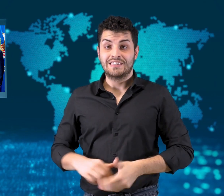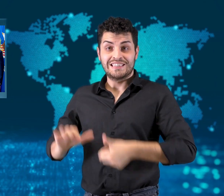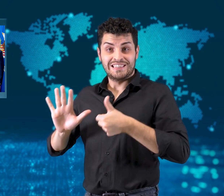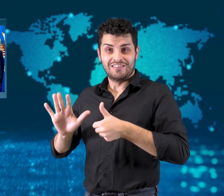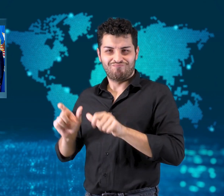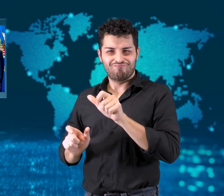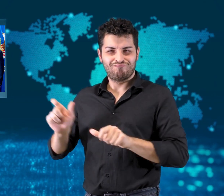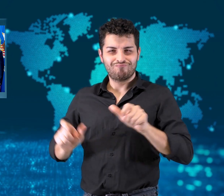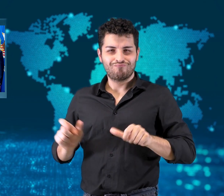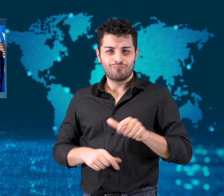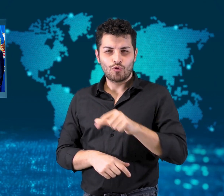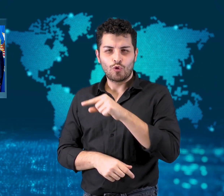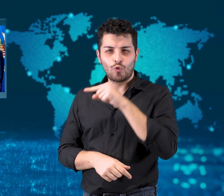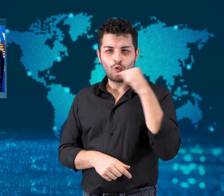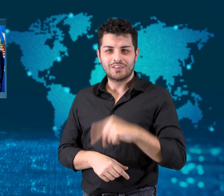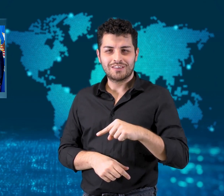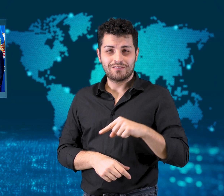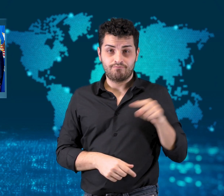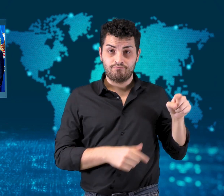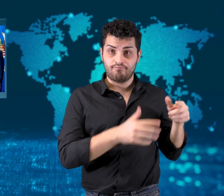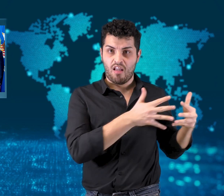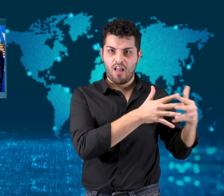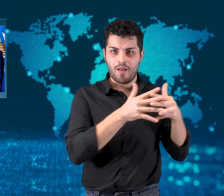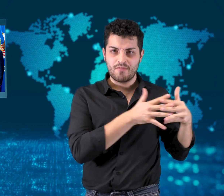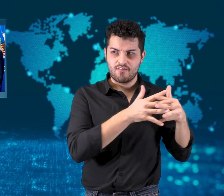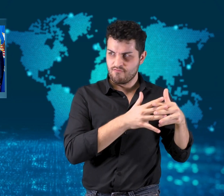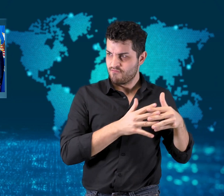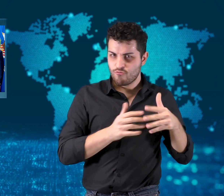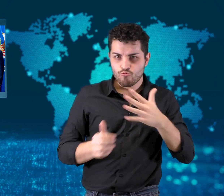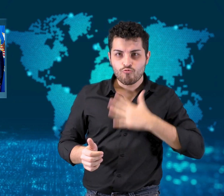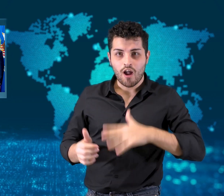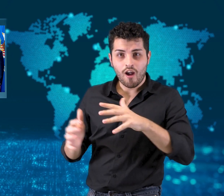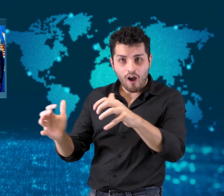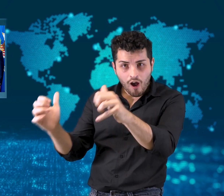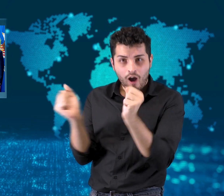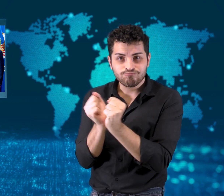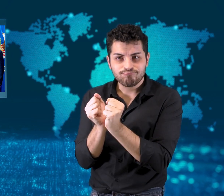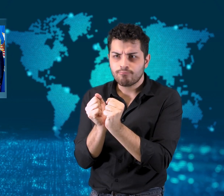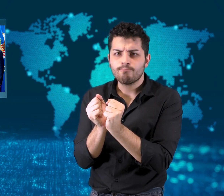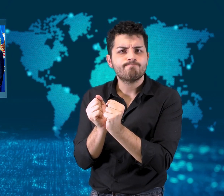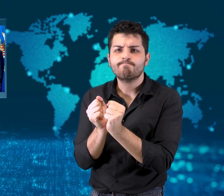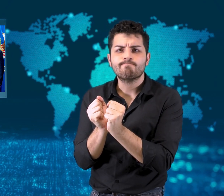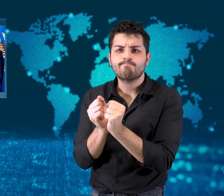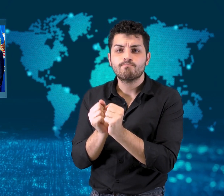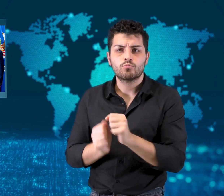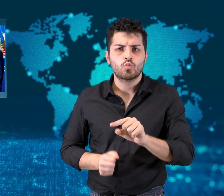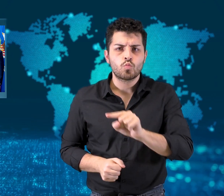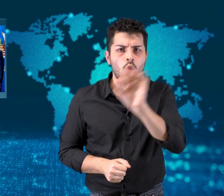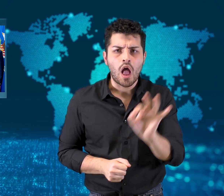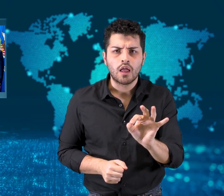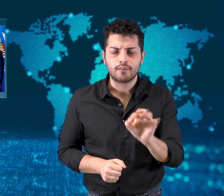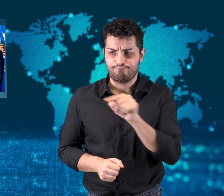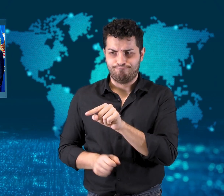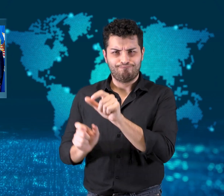None of the six Russians have been arrested by US authorities